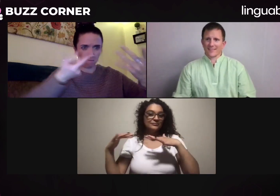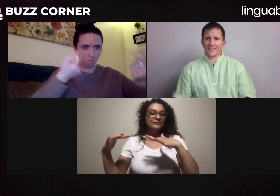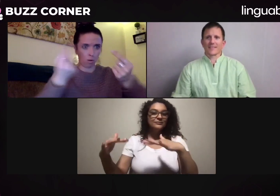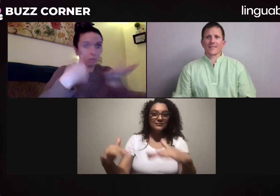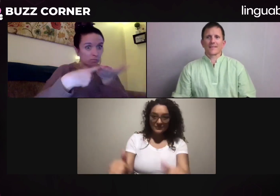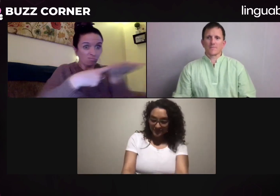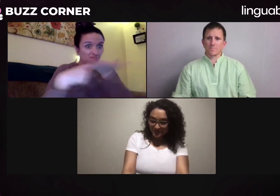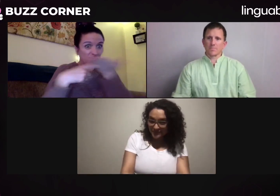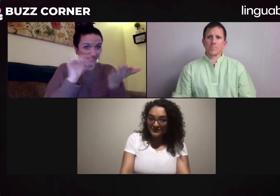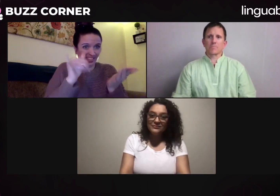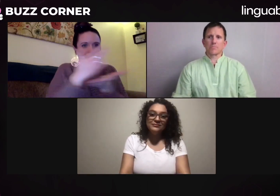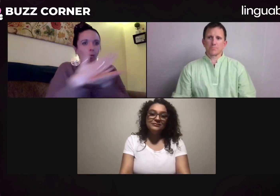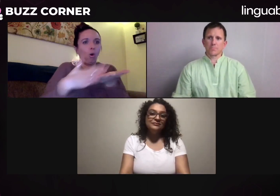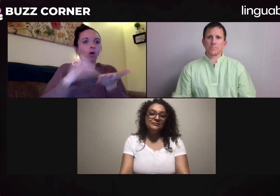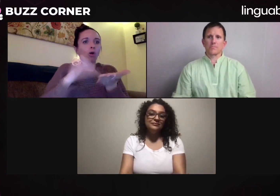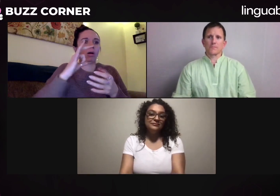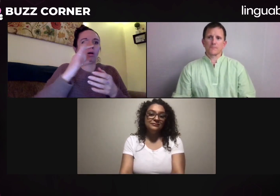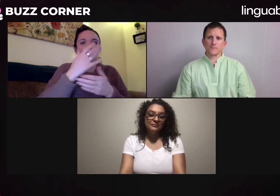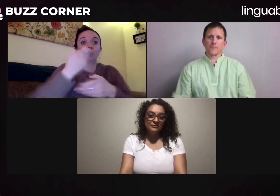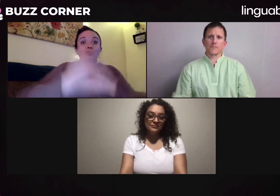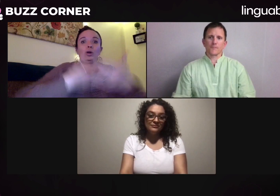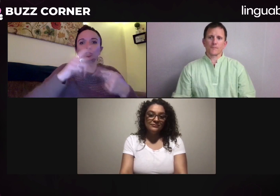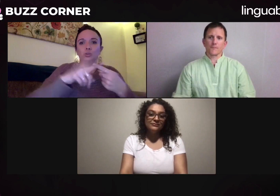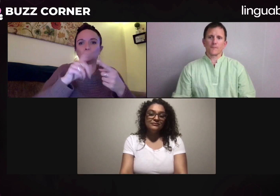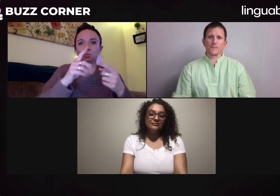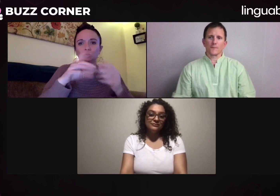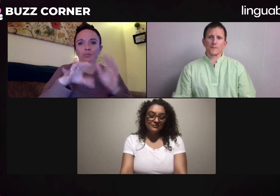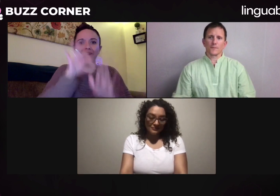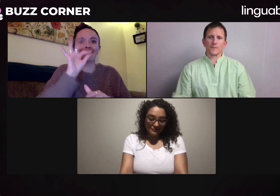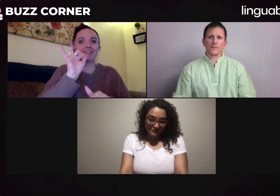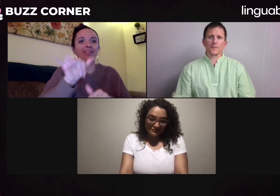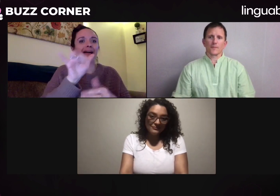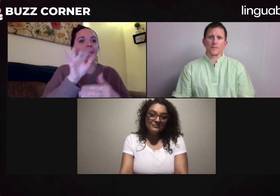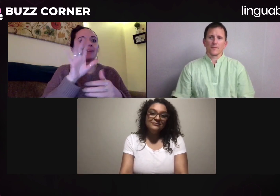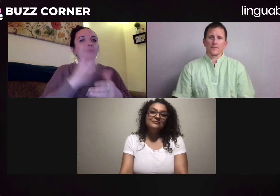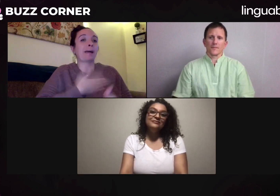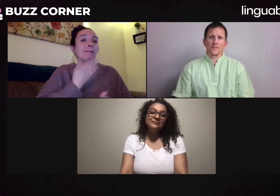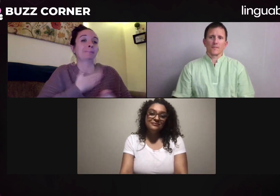and just part of that process of finding the happy medium.